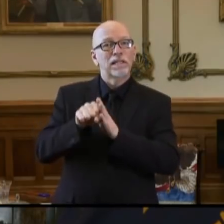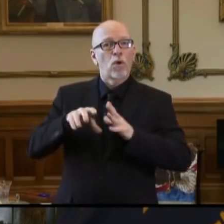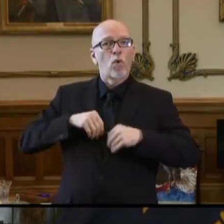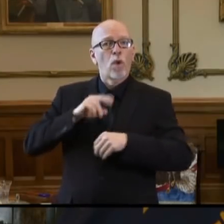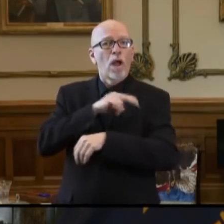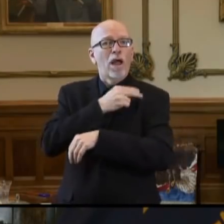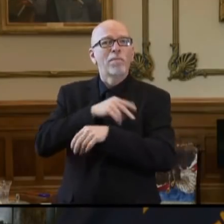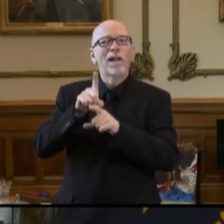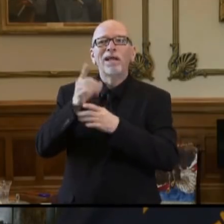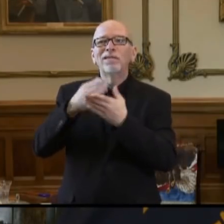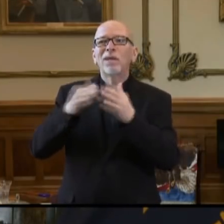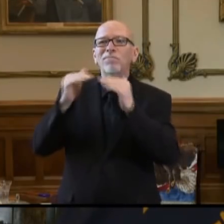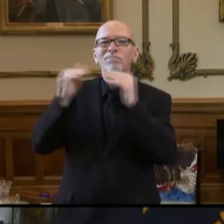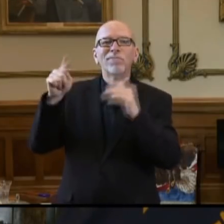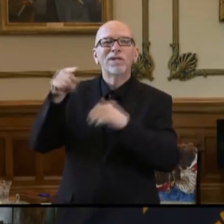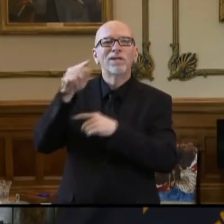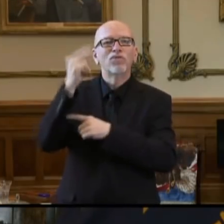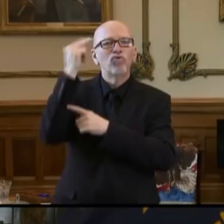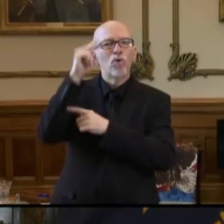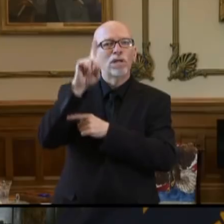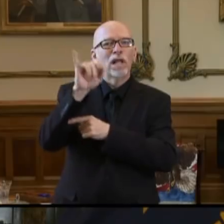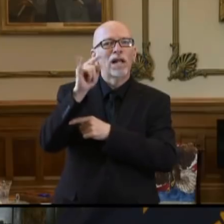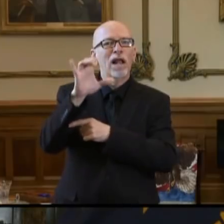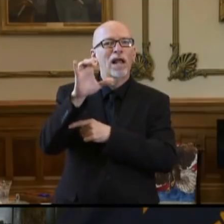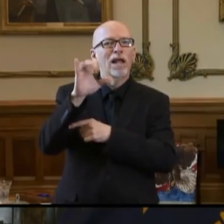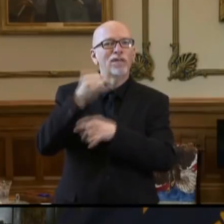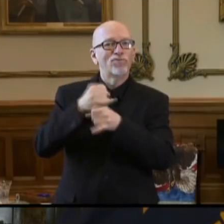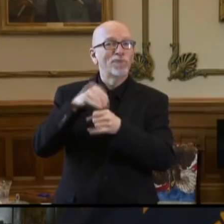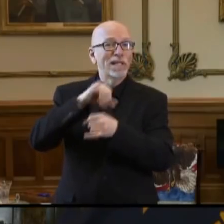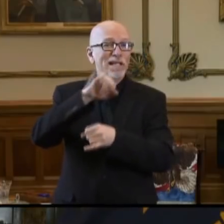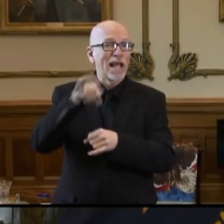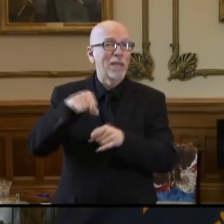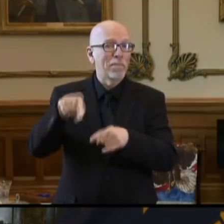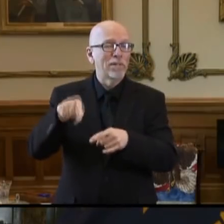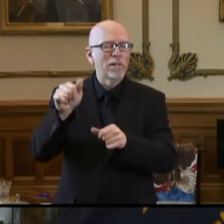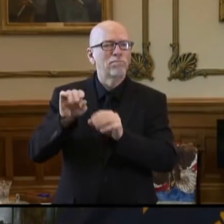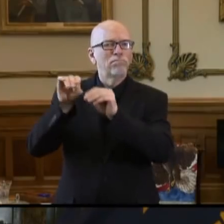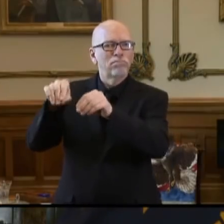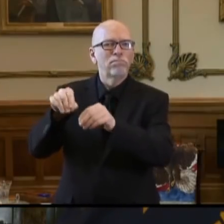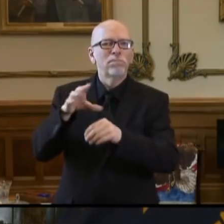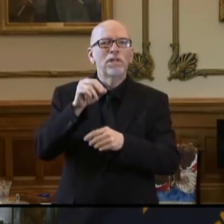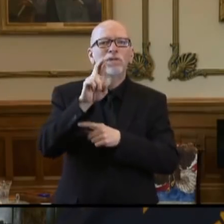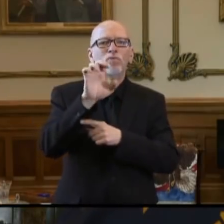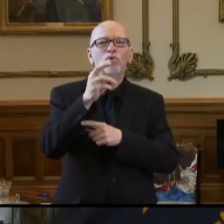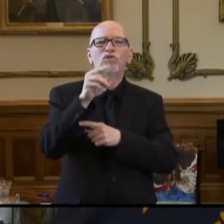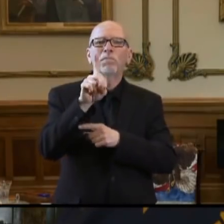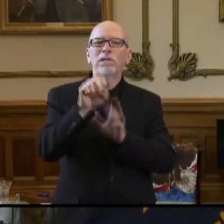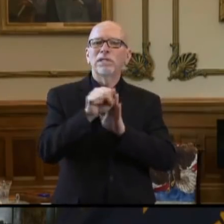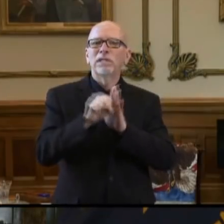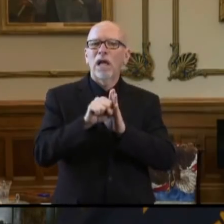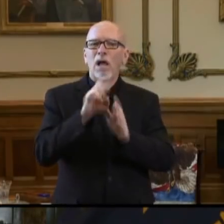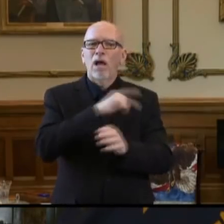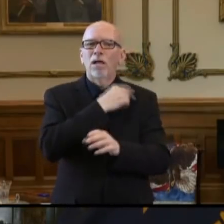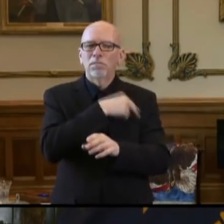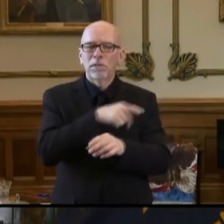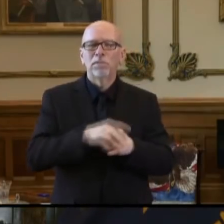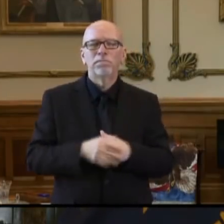INPATIENT CARE, MEDICAL CLINICS THAT COULD BE USED FOR INPATIENT CARE. STATE OWNED HOSPITALS SUCH AS THE LINE UP AND FLOORS AT THE NEURO